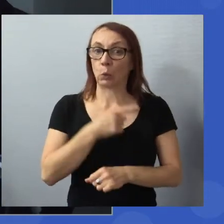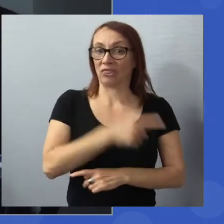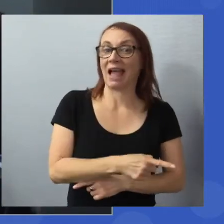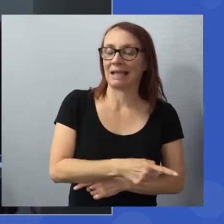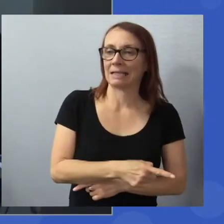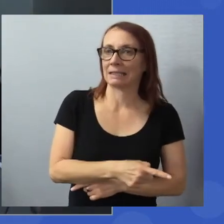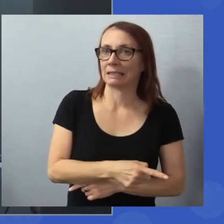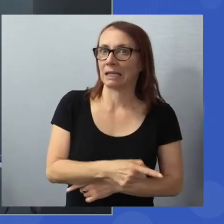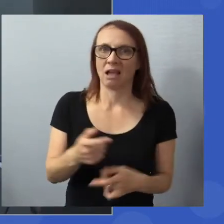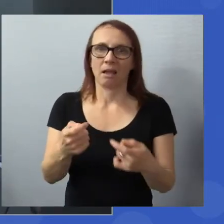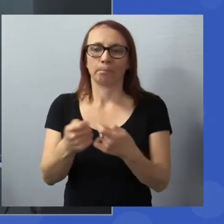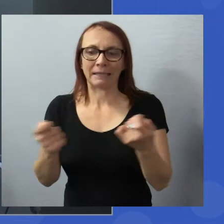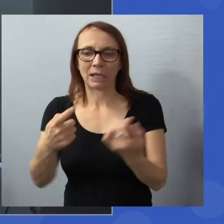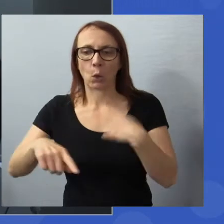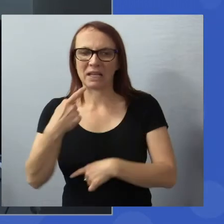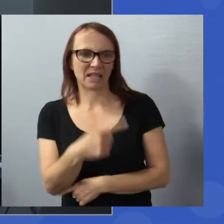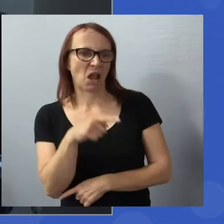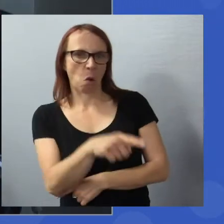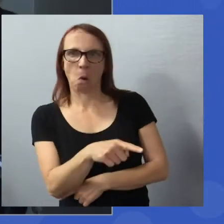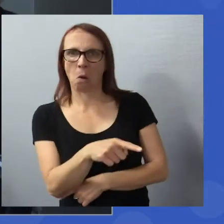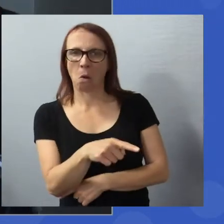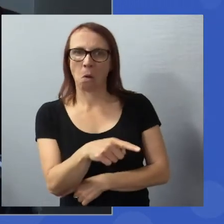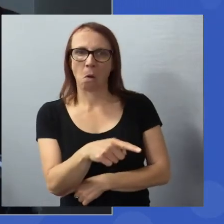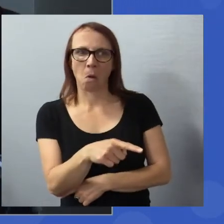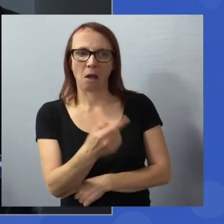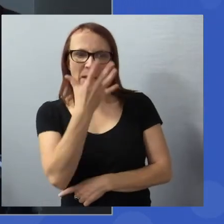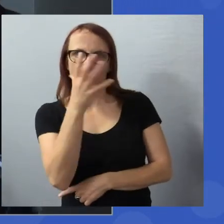a media or whatever or reverse embarrassing claim down and so we des